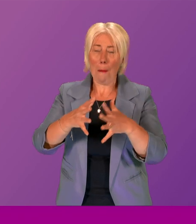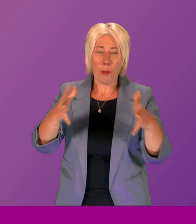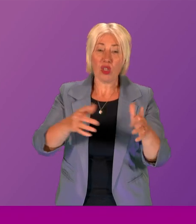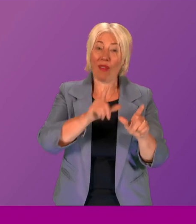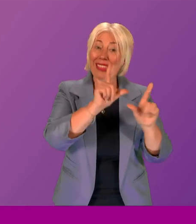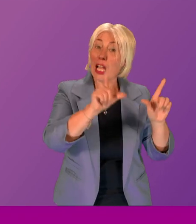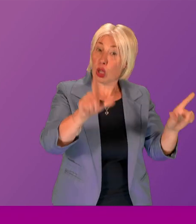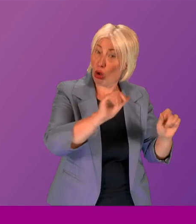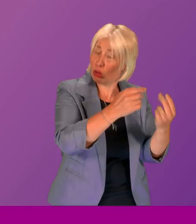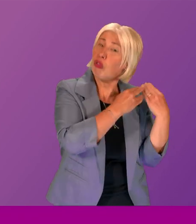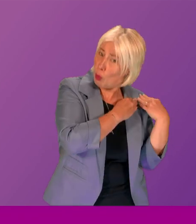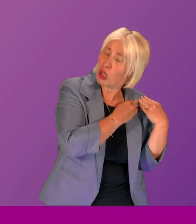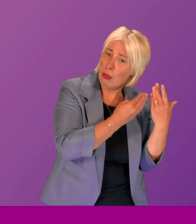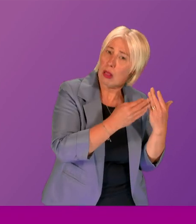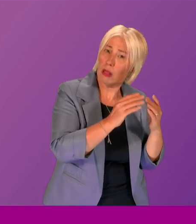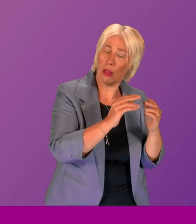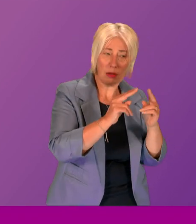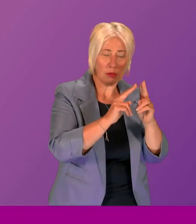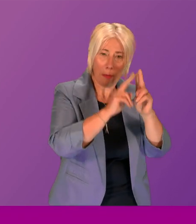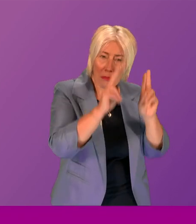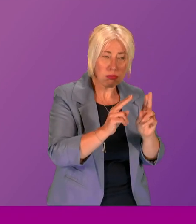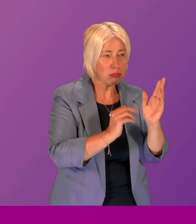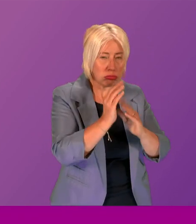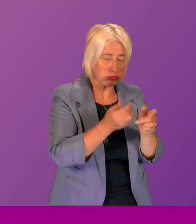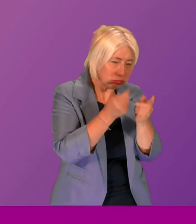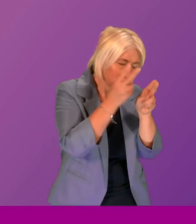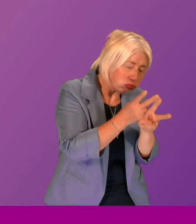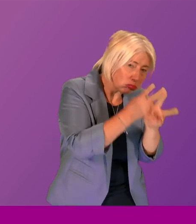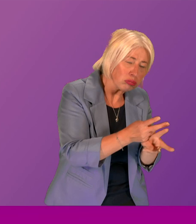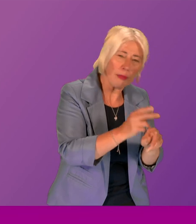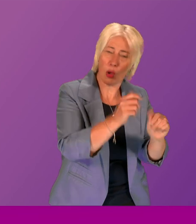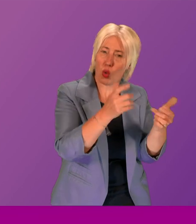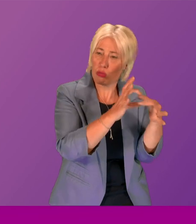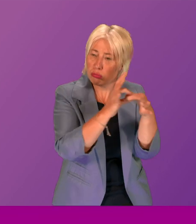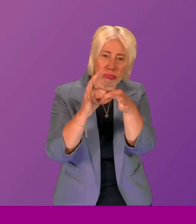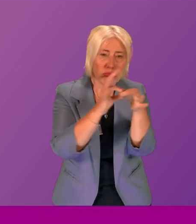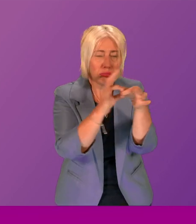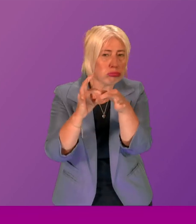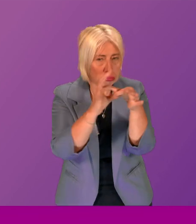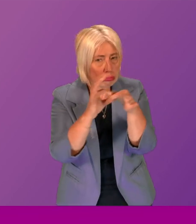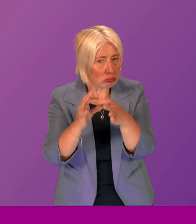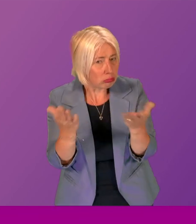are responsible and will undoubtedly have a good relationship with their tenants.